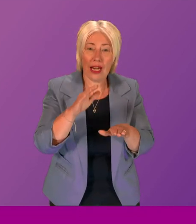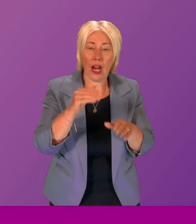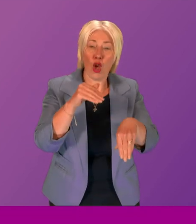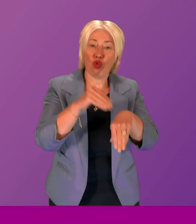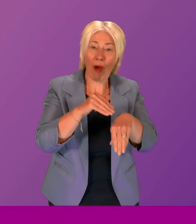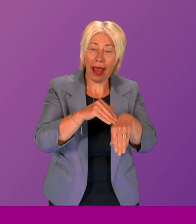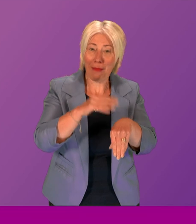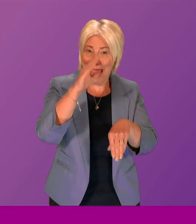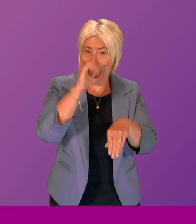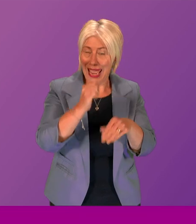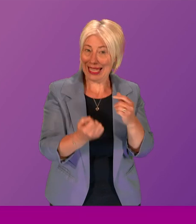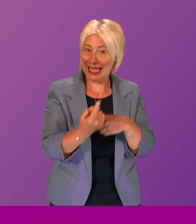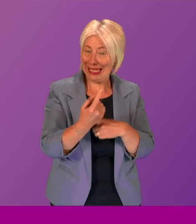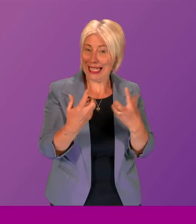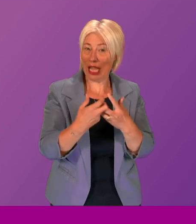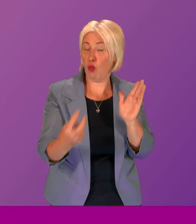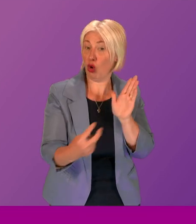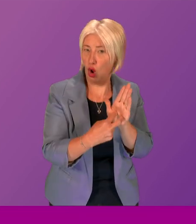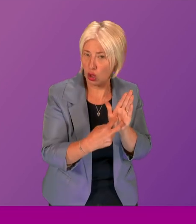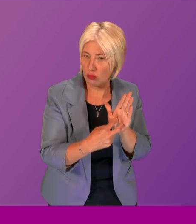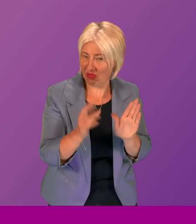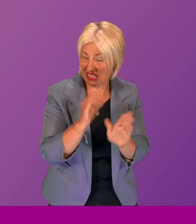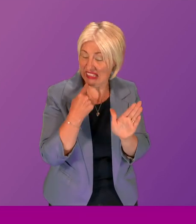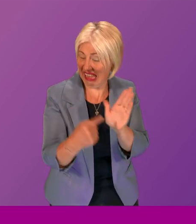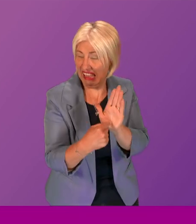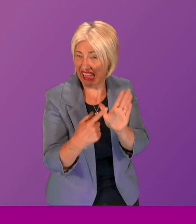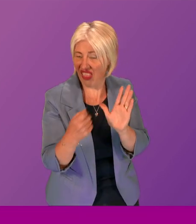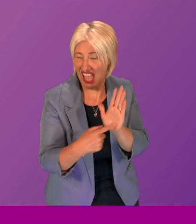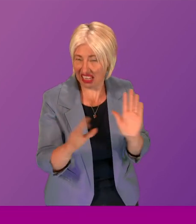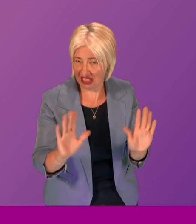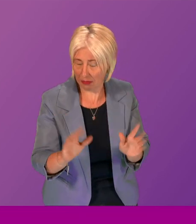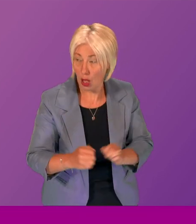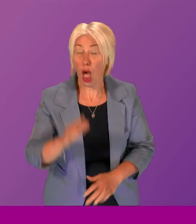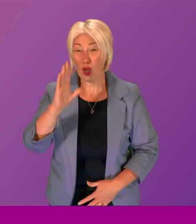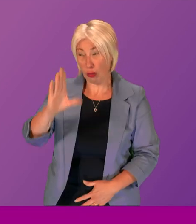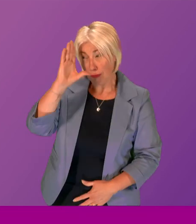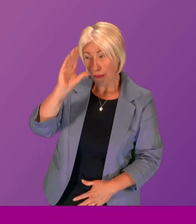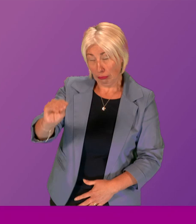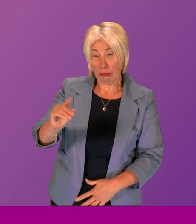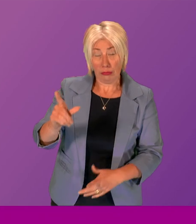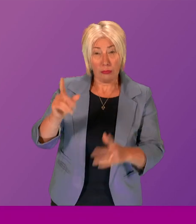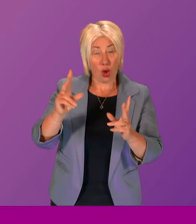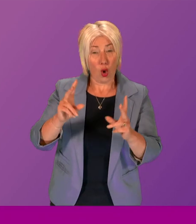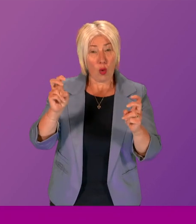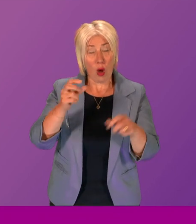hate incident is recorded. I will make that point by quoting Professor James Chalmers,